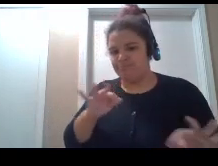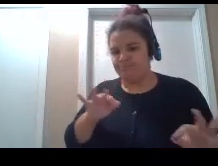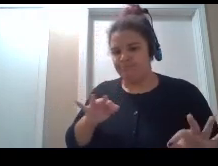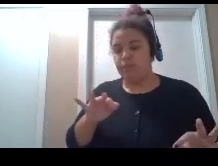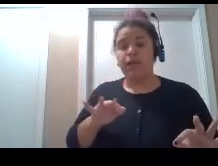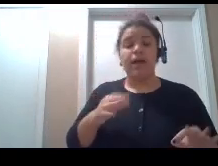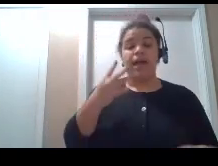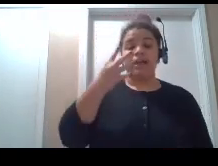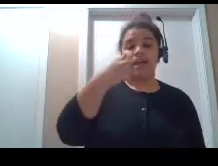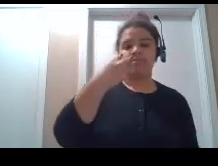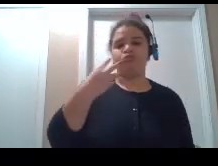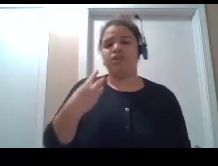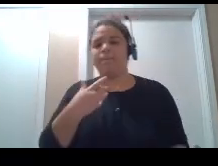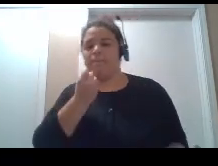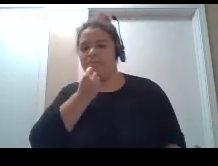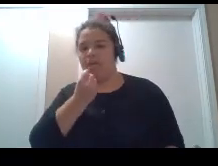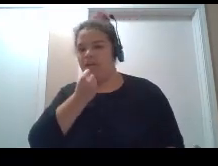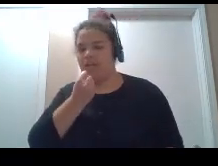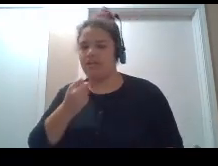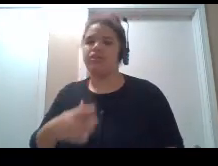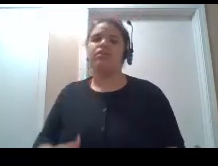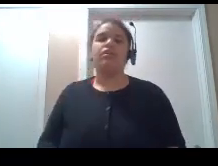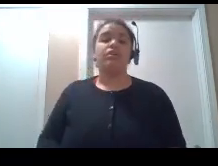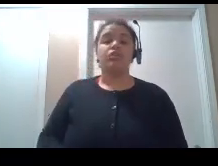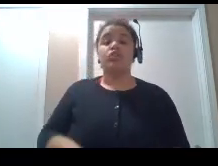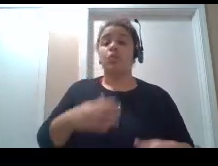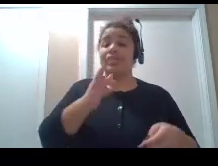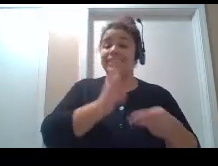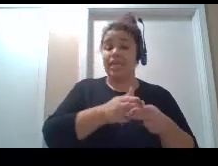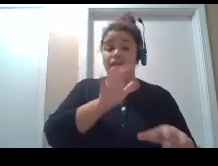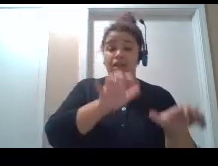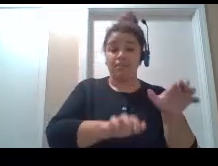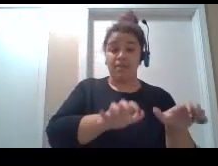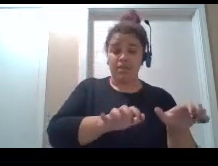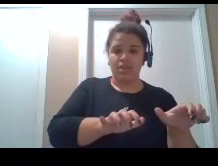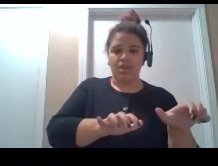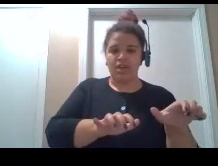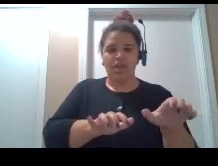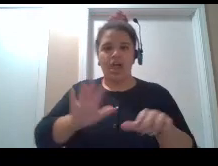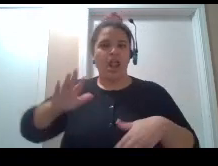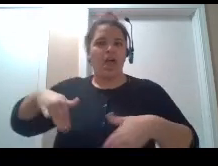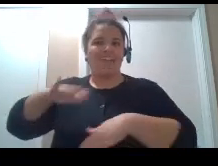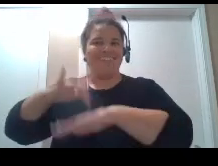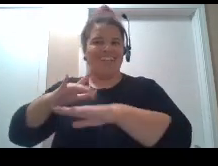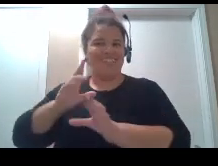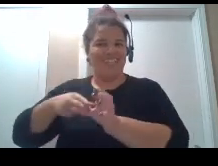The first thing we want to do after entering our name, but before joining the call, is to make